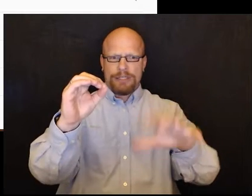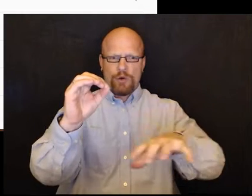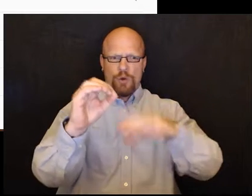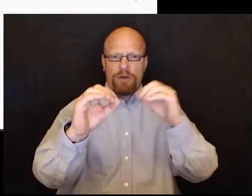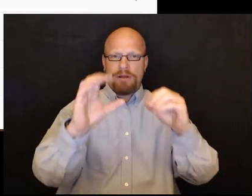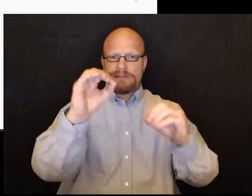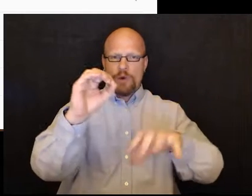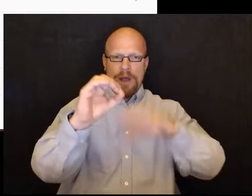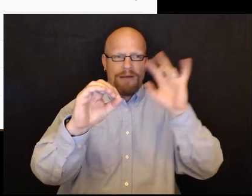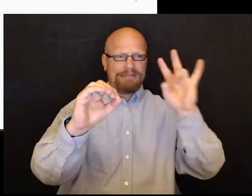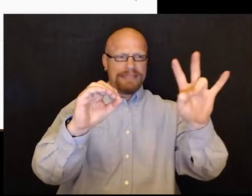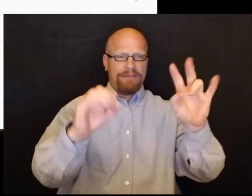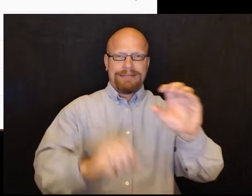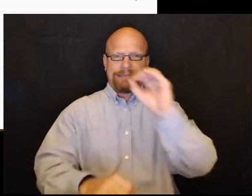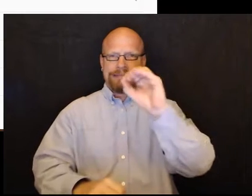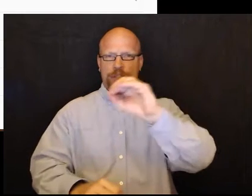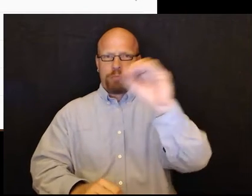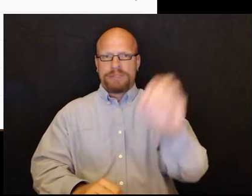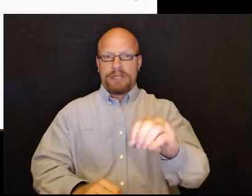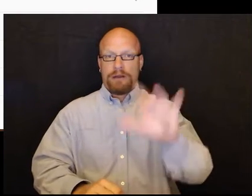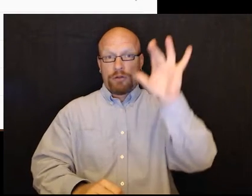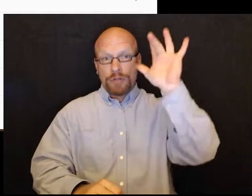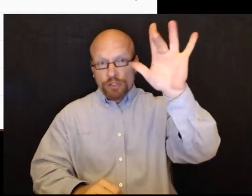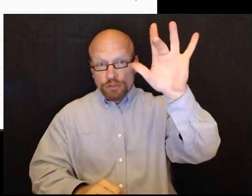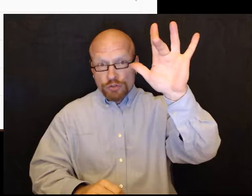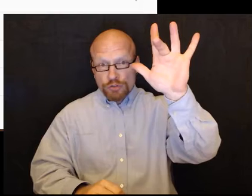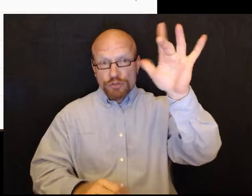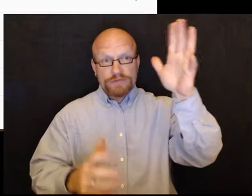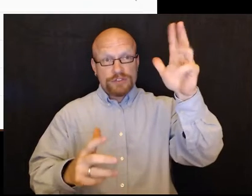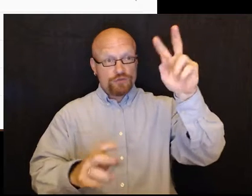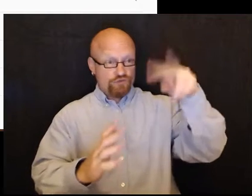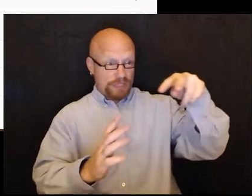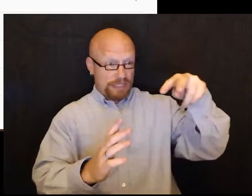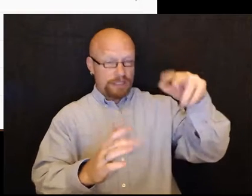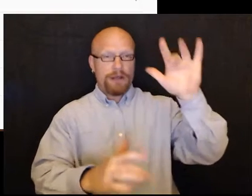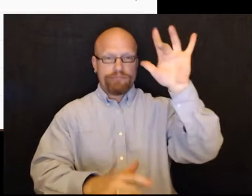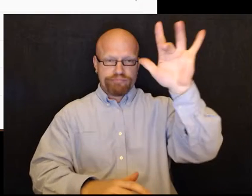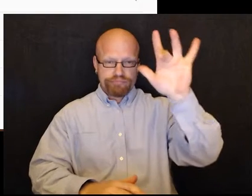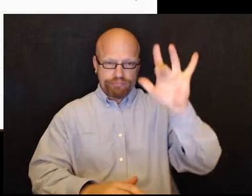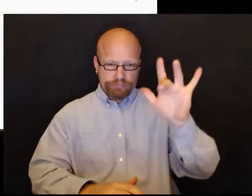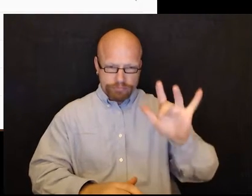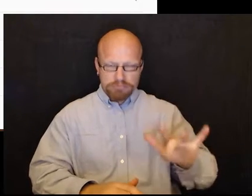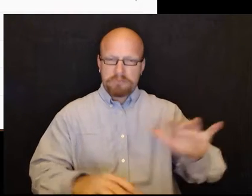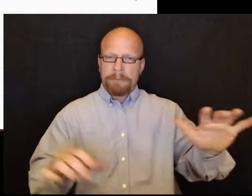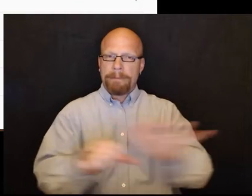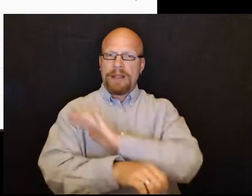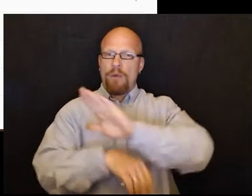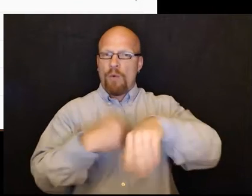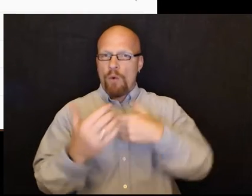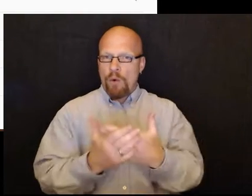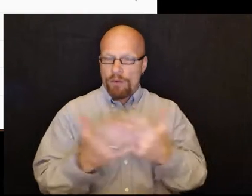I've clicked on all of them you may see yours is 0 out of 7... 0% but once you